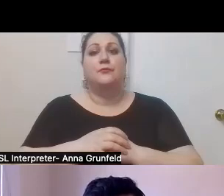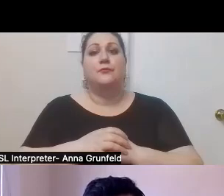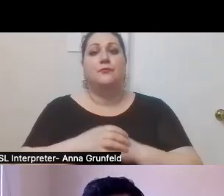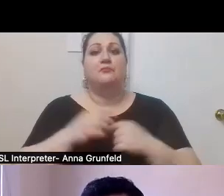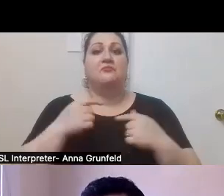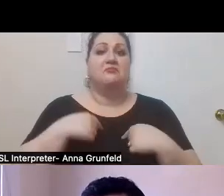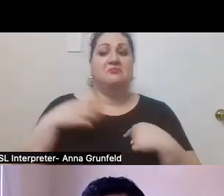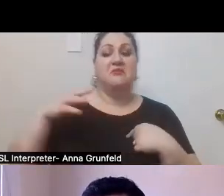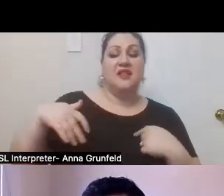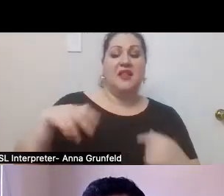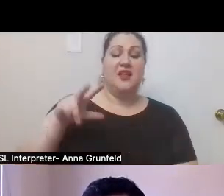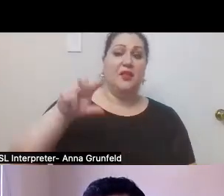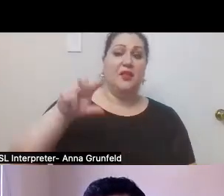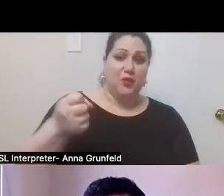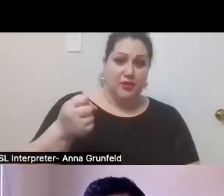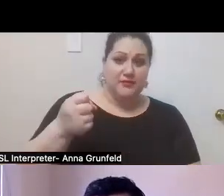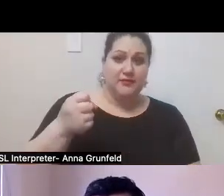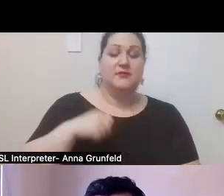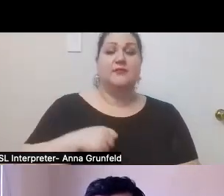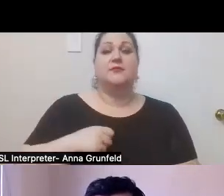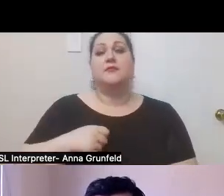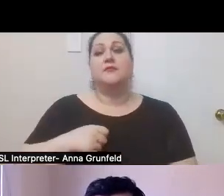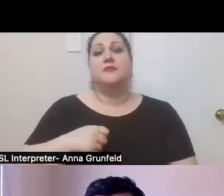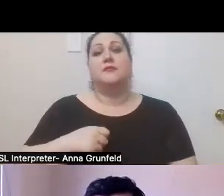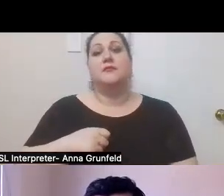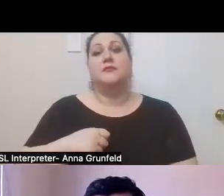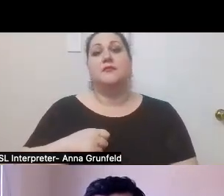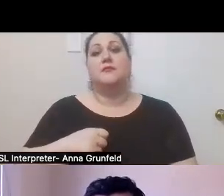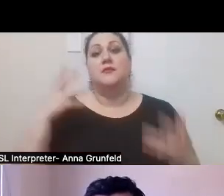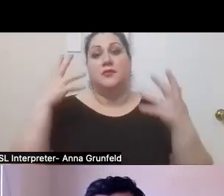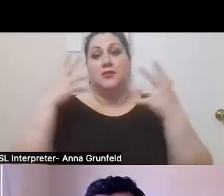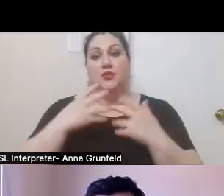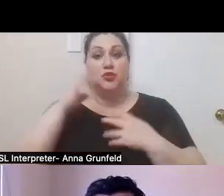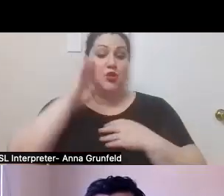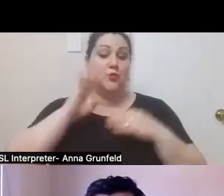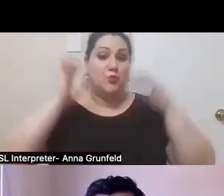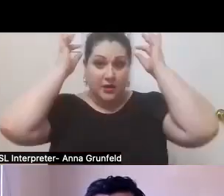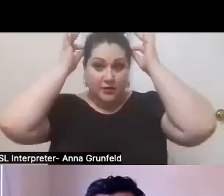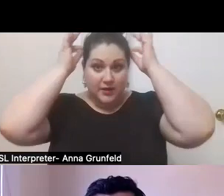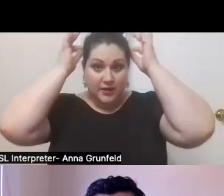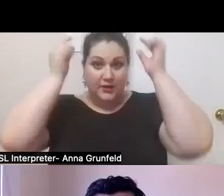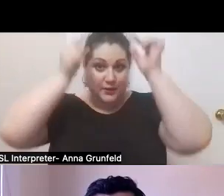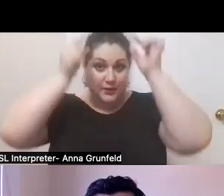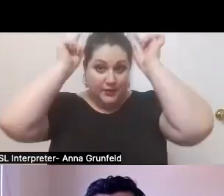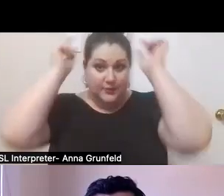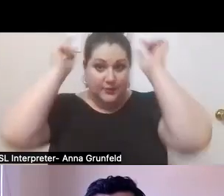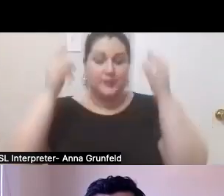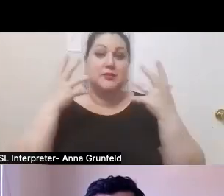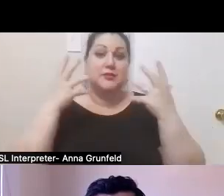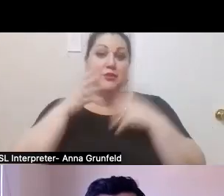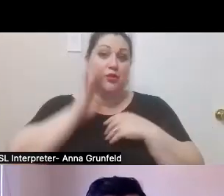I have dark brown hair, dark rimmed glasses, and I'm wearing a,